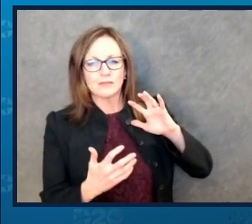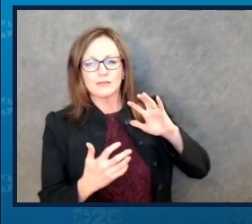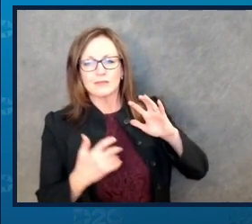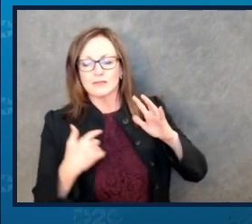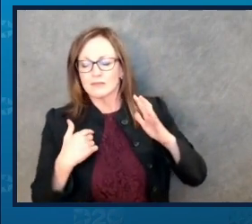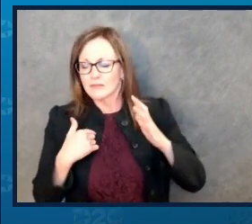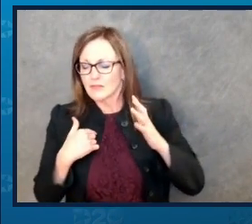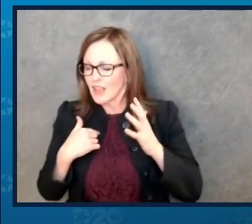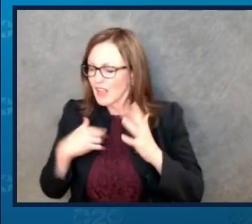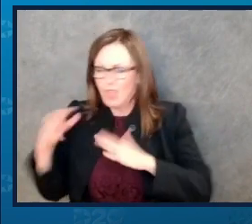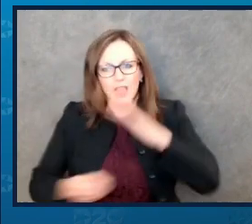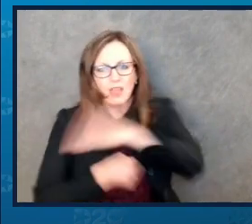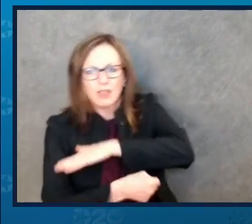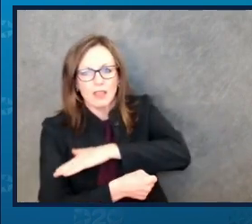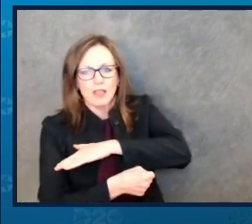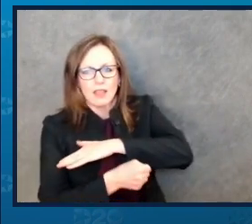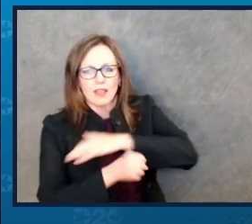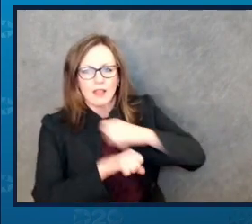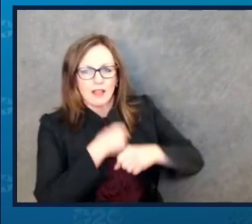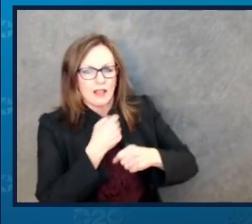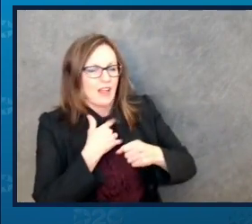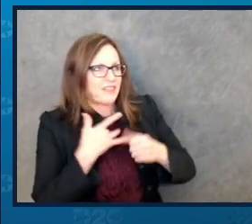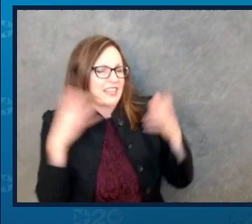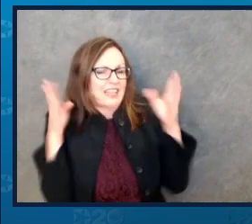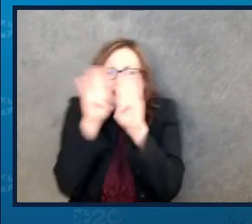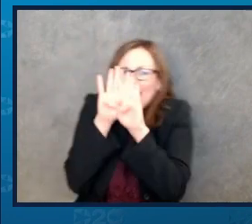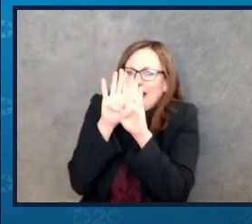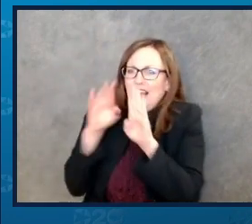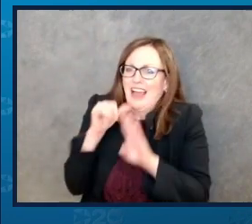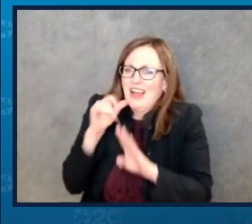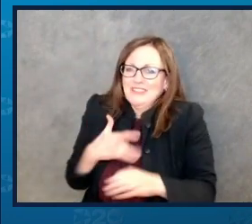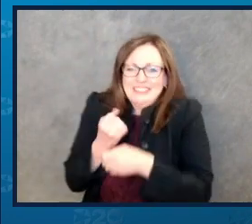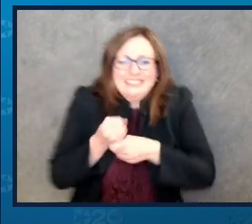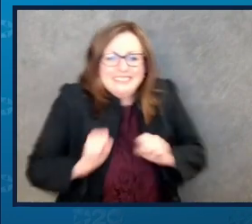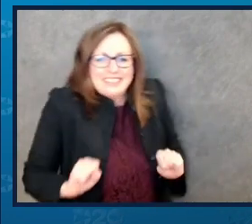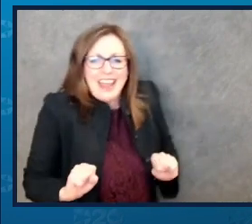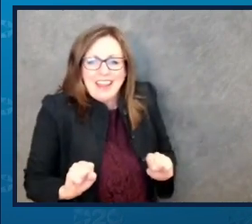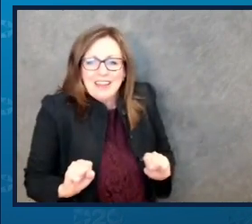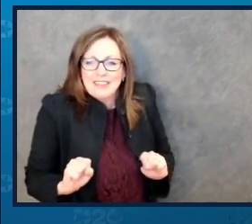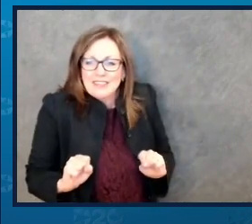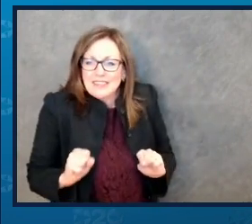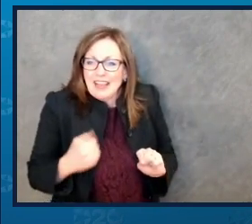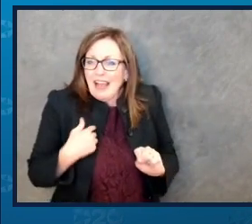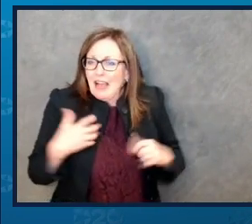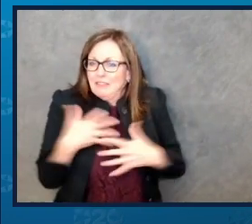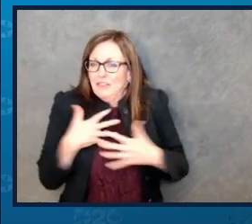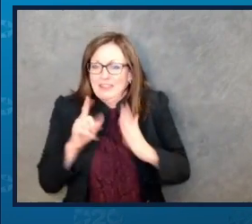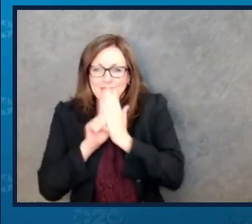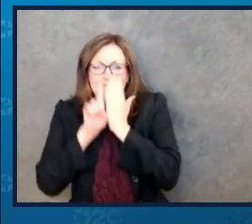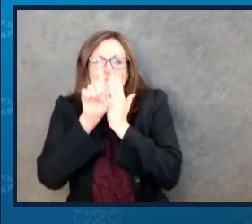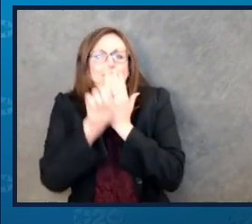WE HAD TO ENDURE LIVE SHOOTER TRAINING DRILLS. HIGH SCHOOLERS HAVE ENOUGH TO DEAL WITH.